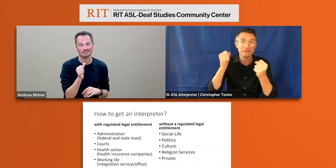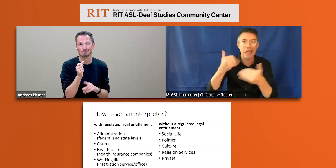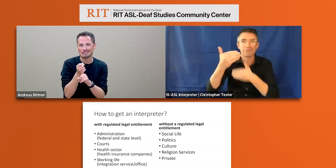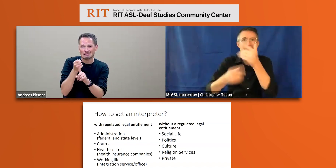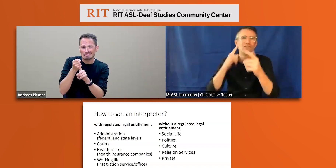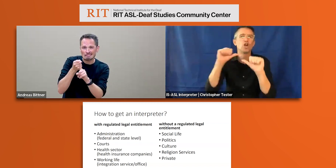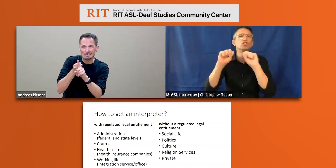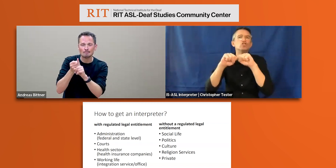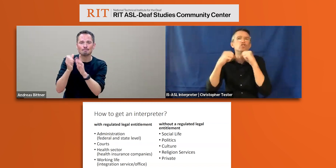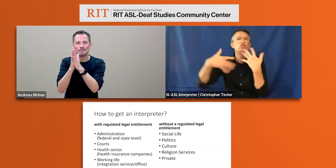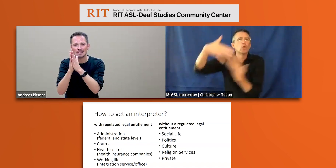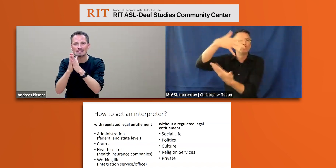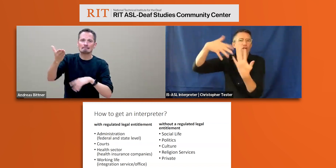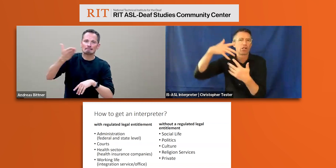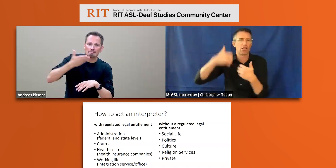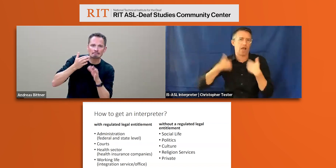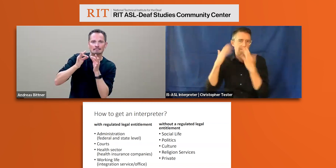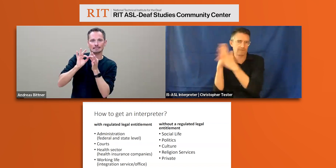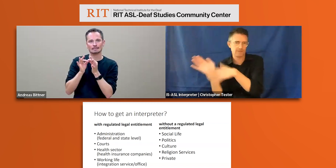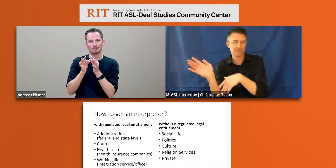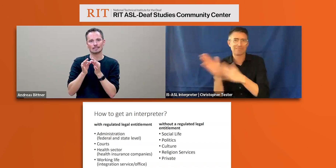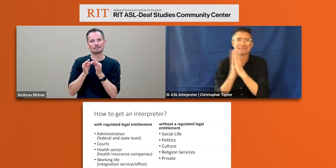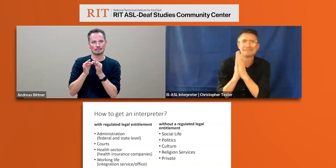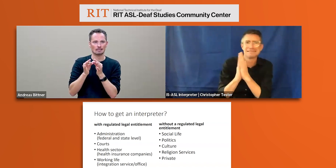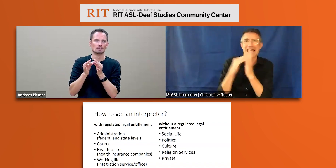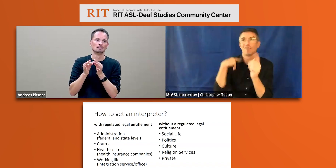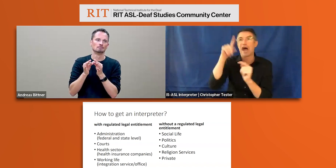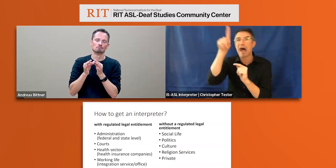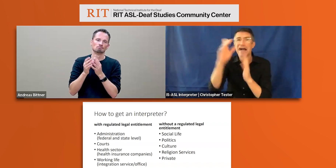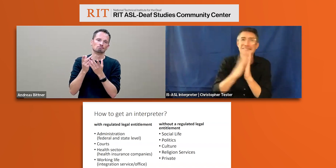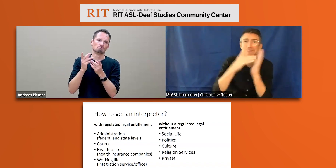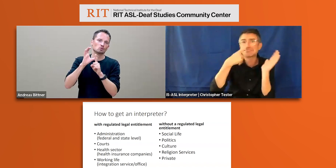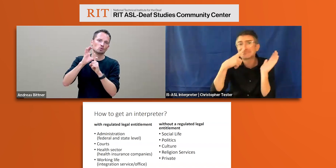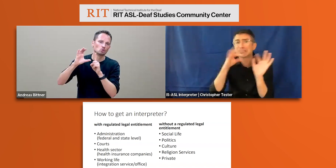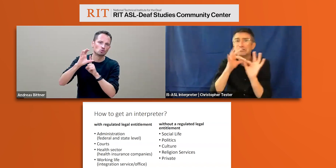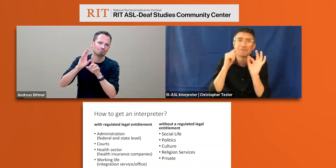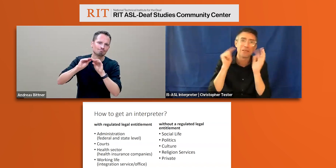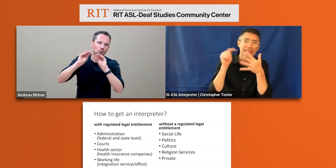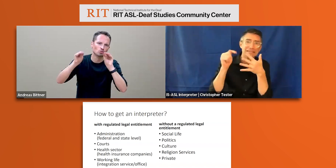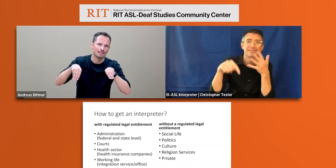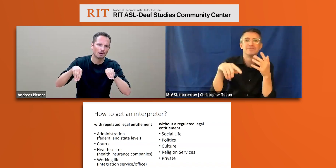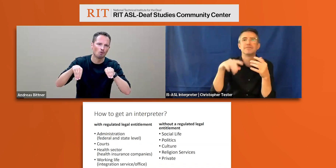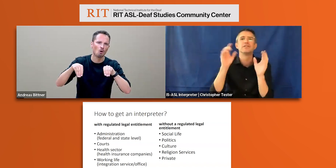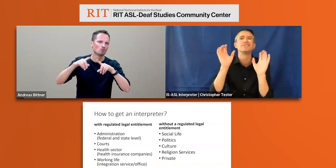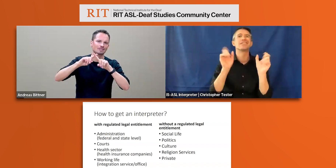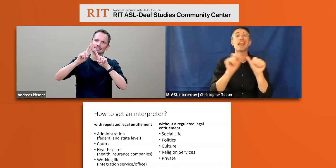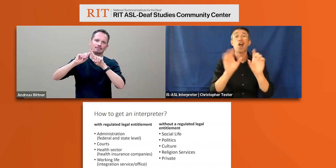Sometimes people may donate a little bit of money and that's for social activities, you know, where you're